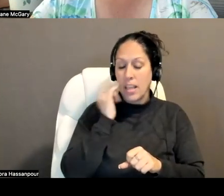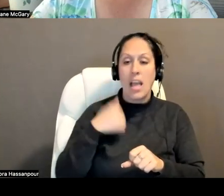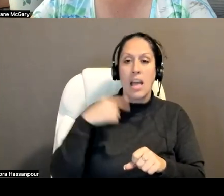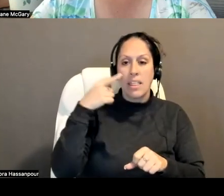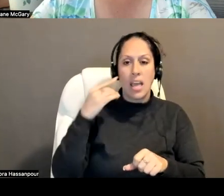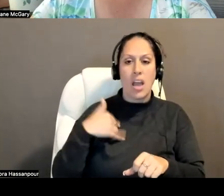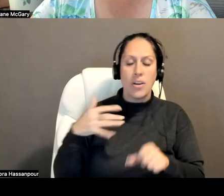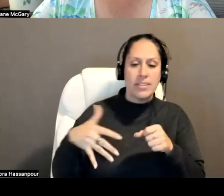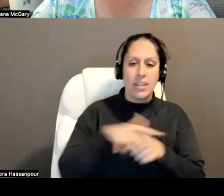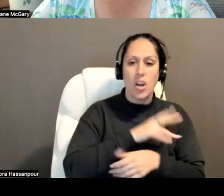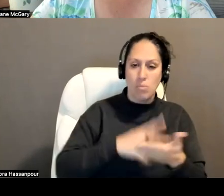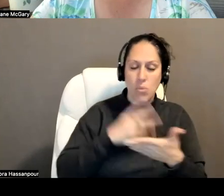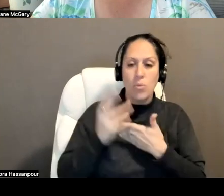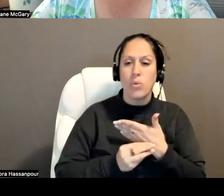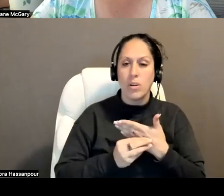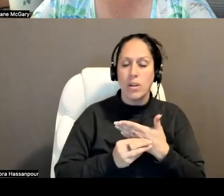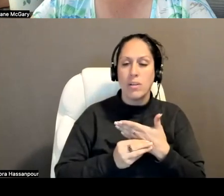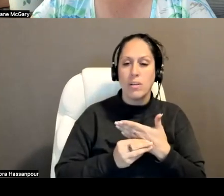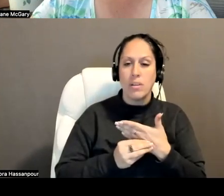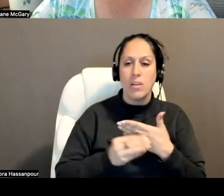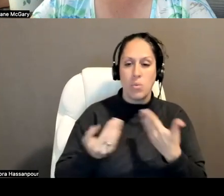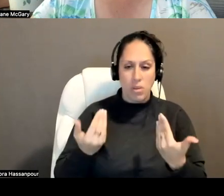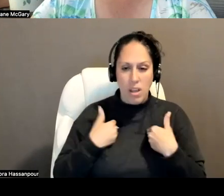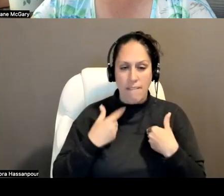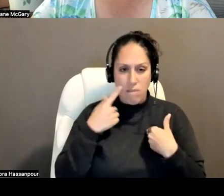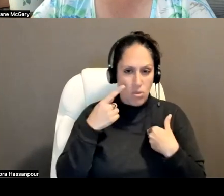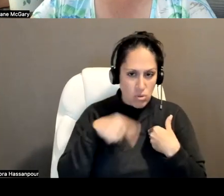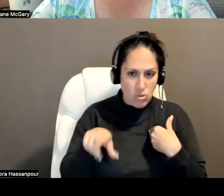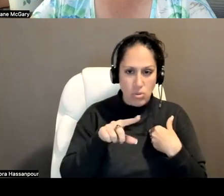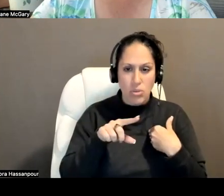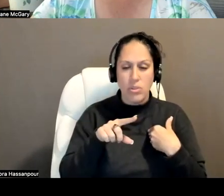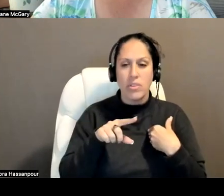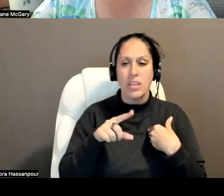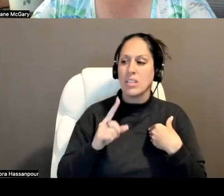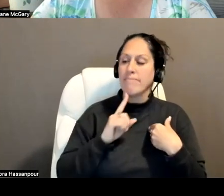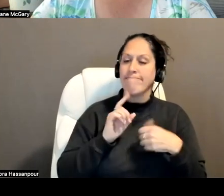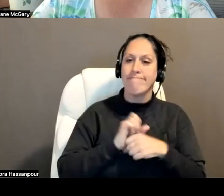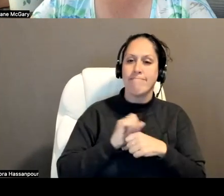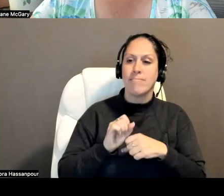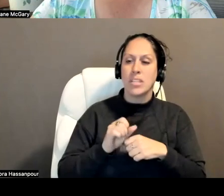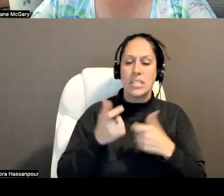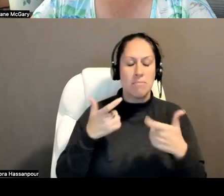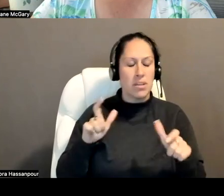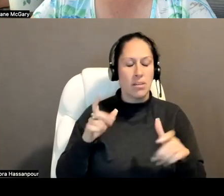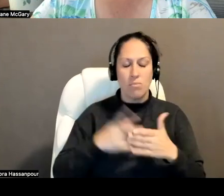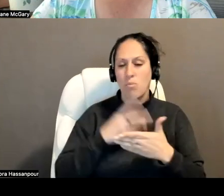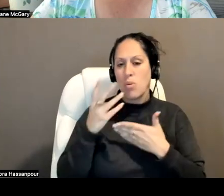entire program, uh that that we have for you, essentially it's just a whole program of how to